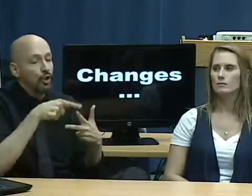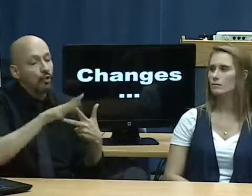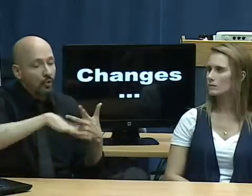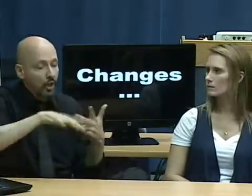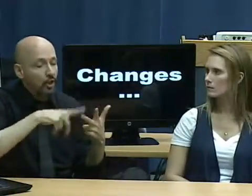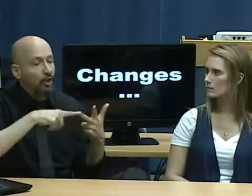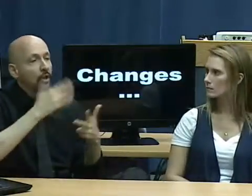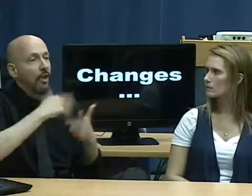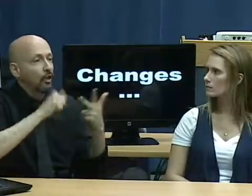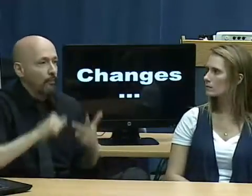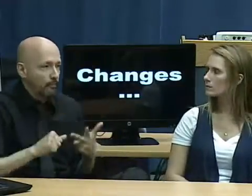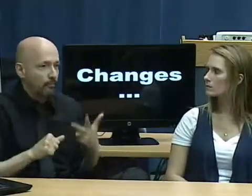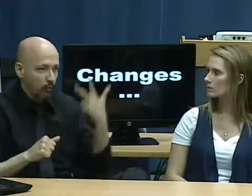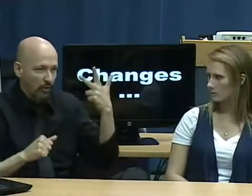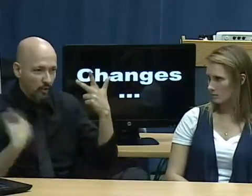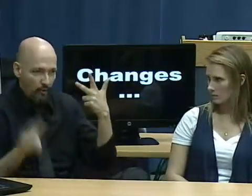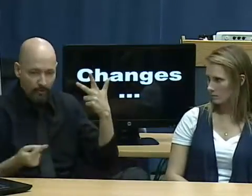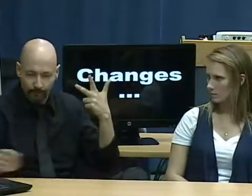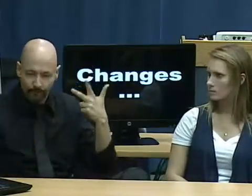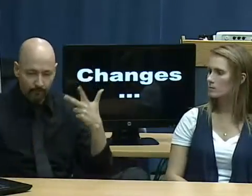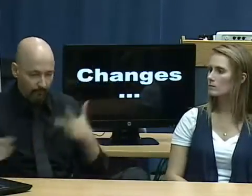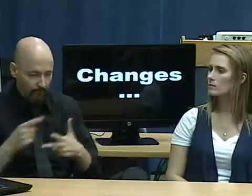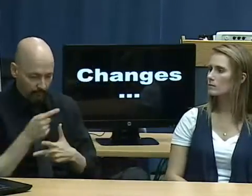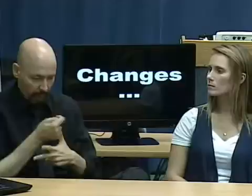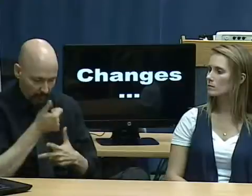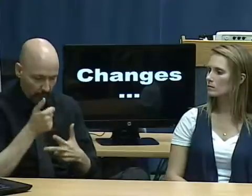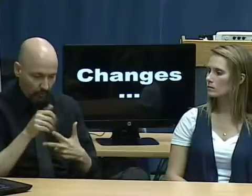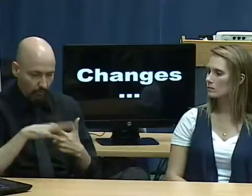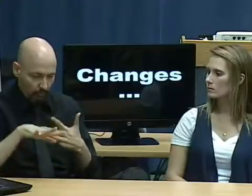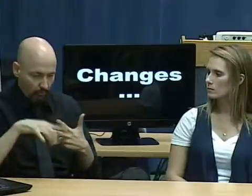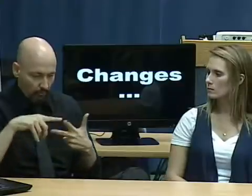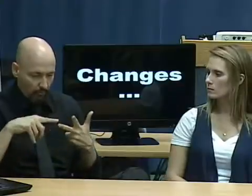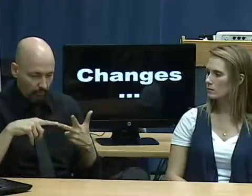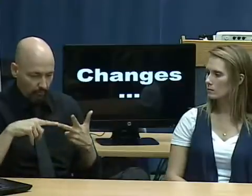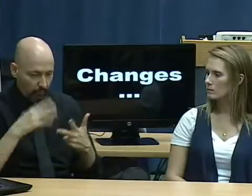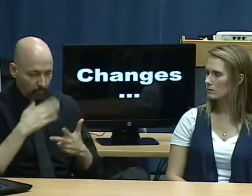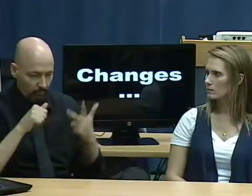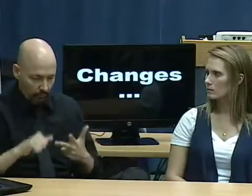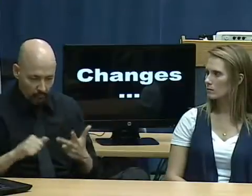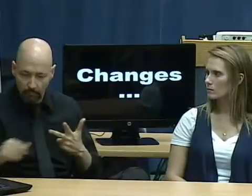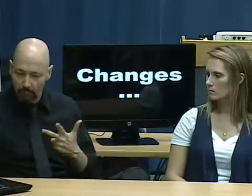1) Deletions, 2) Location, 3) Handshape Those are the three so far. 1) Deletions, 2) Location, 3) Handshape